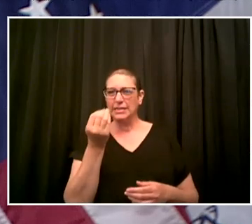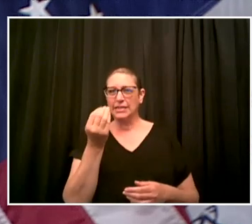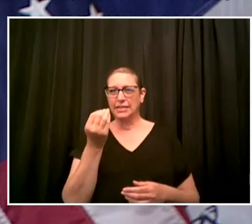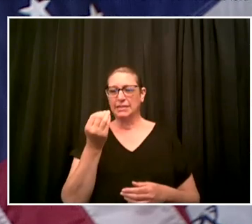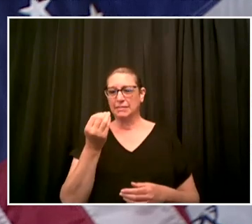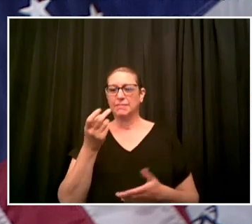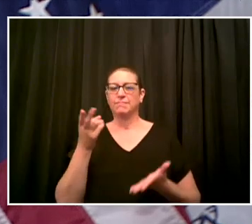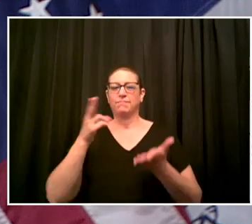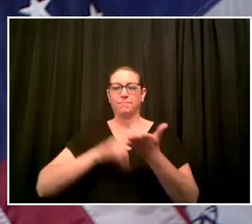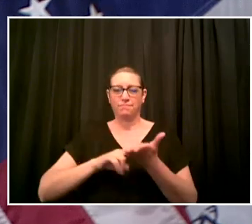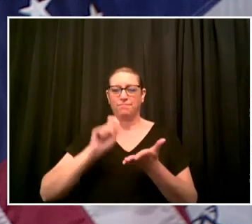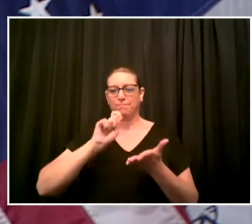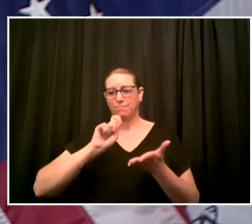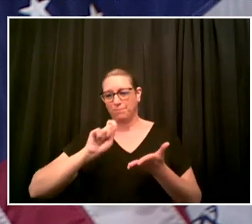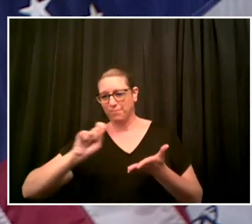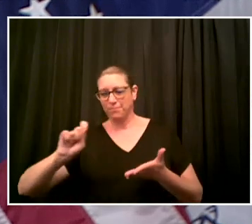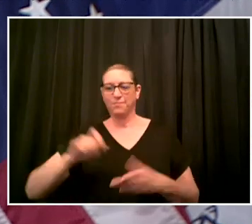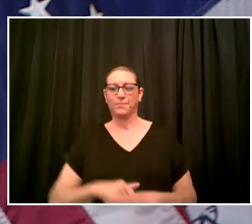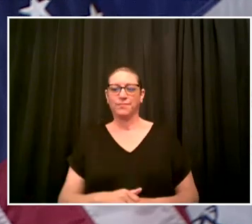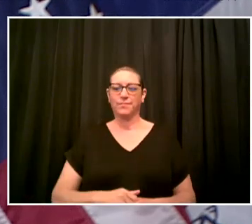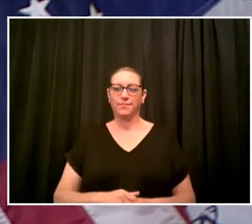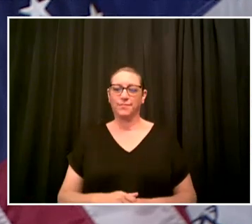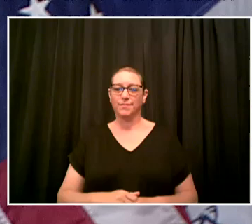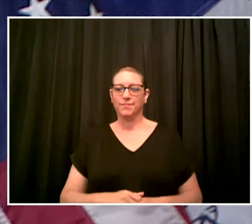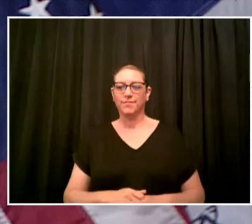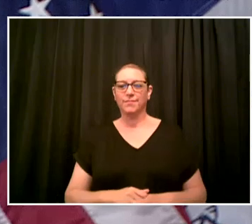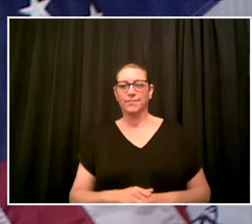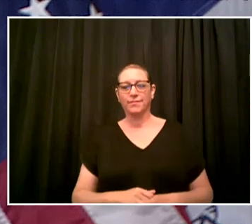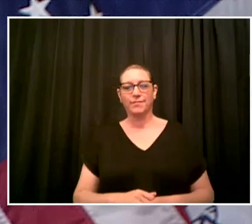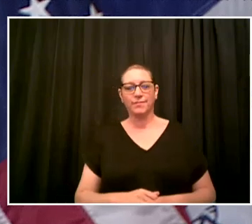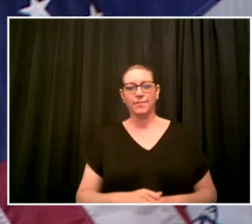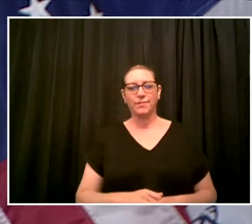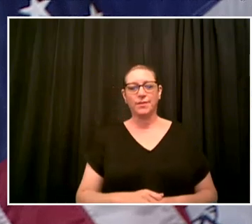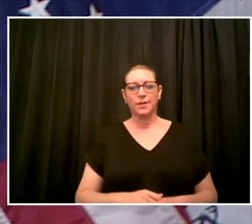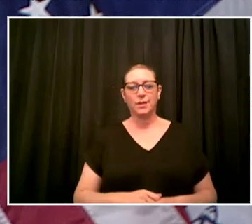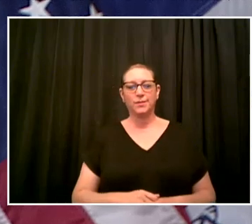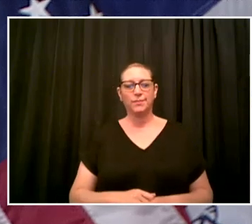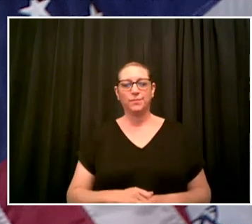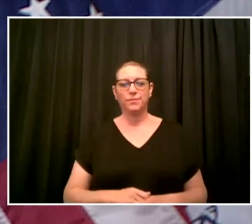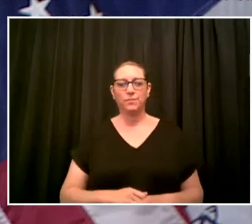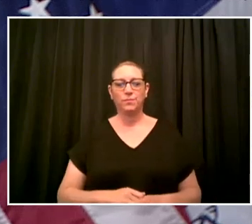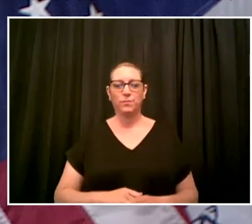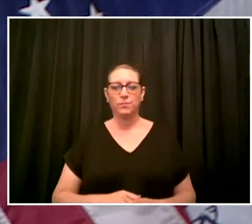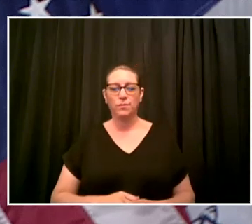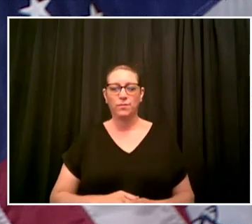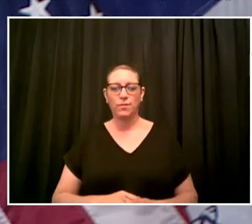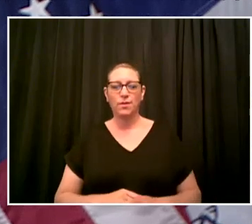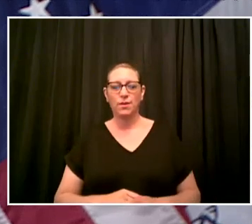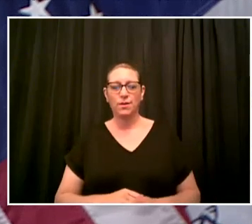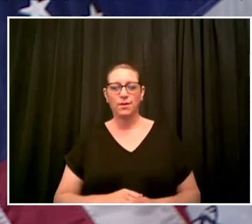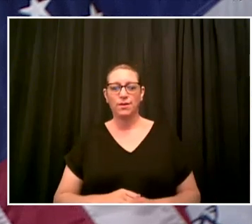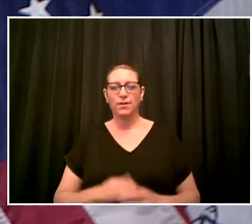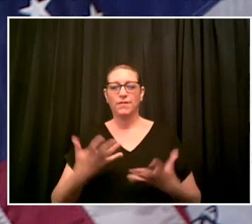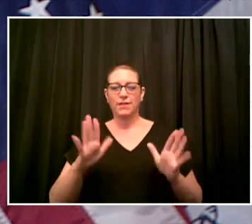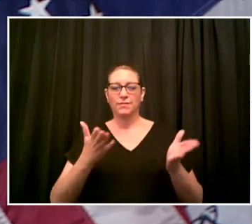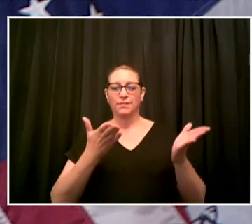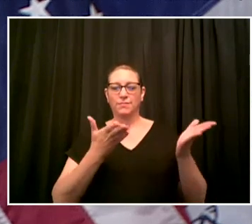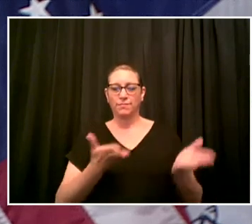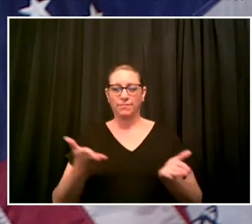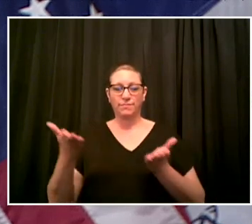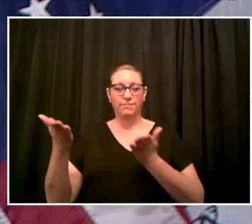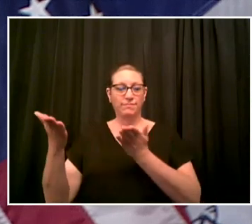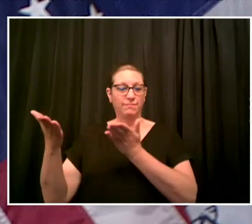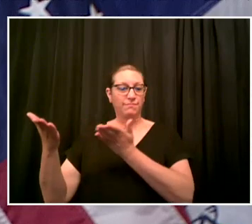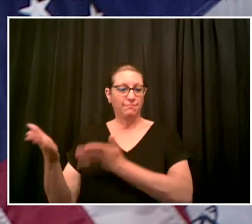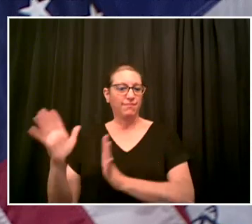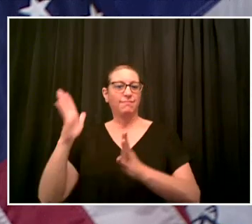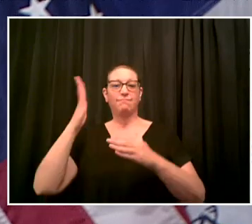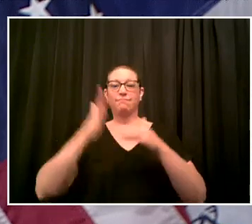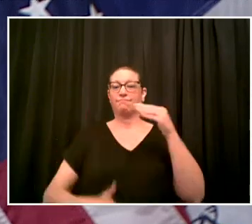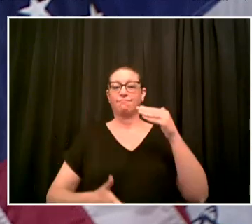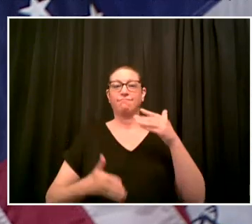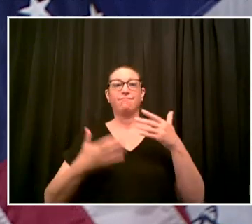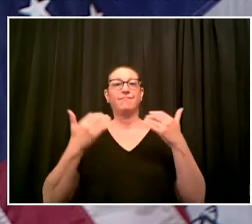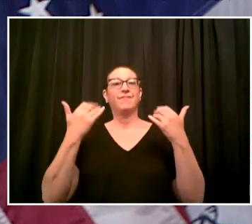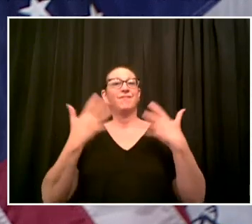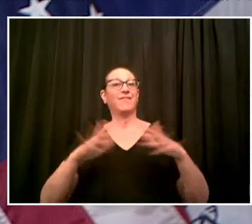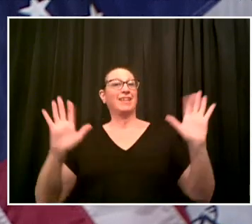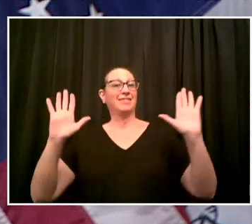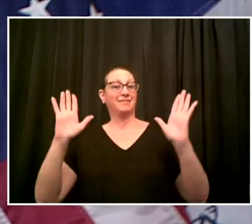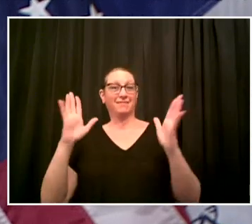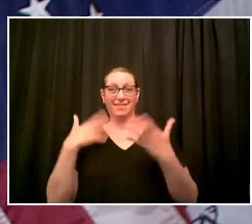INTRO 1940.